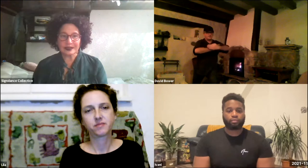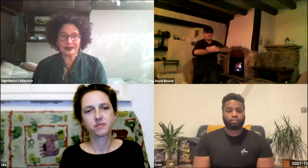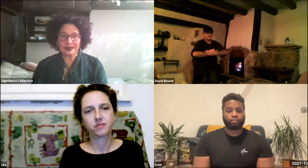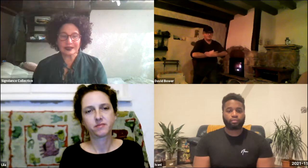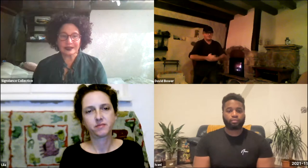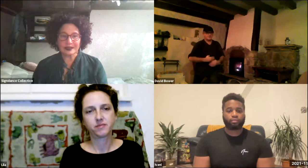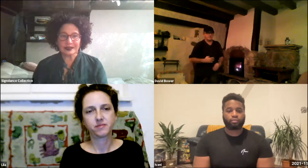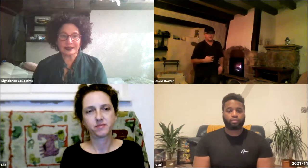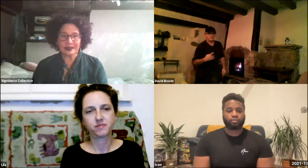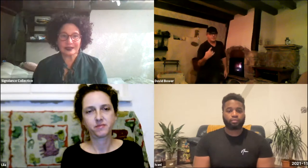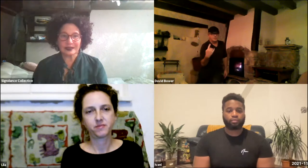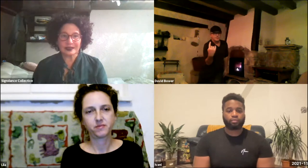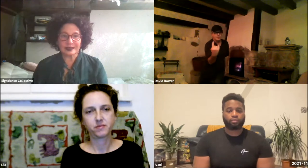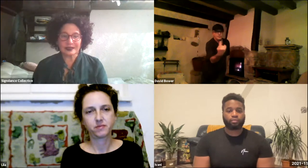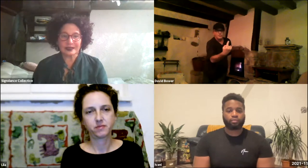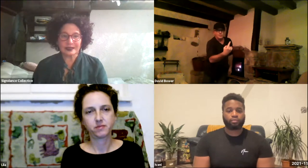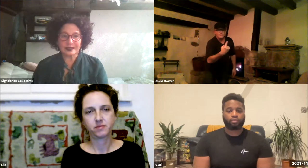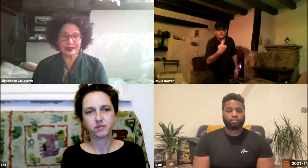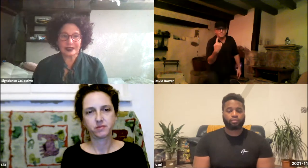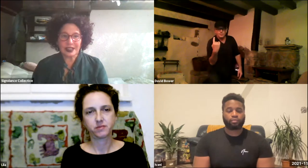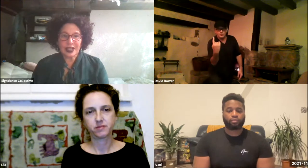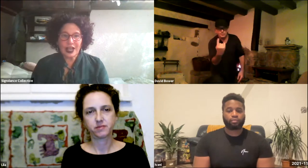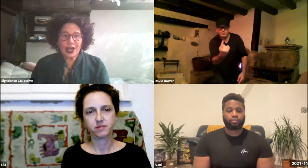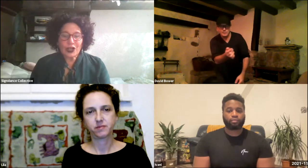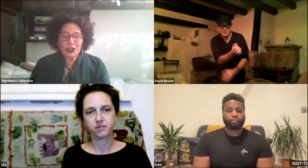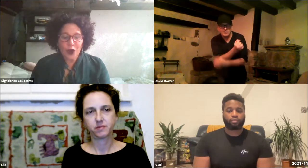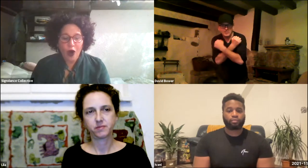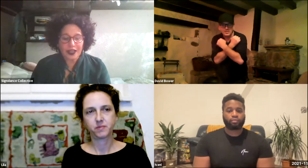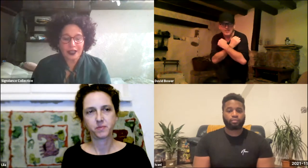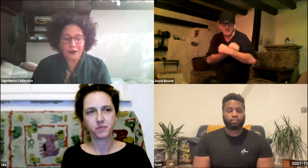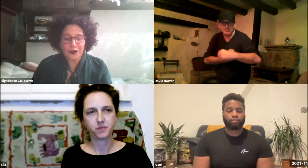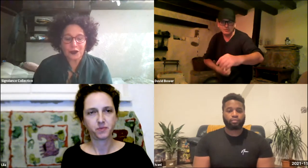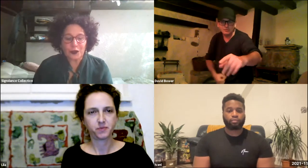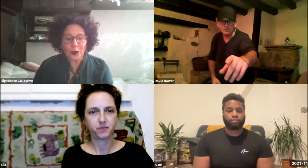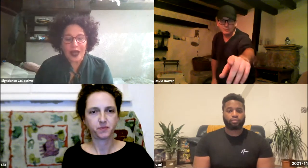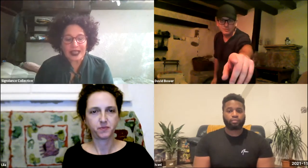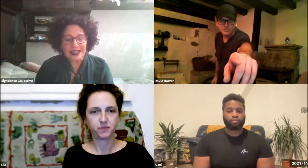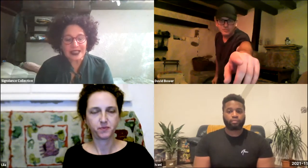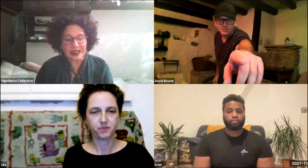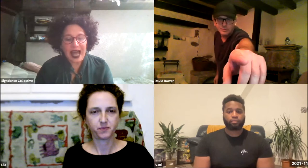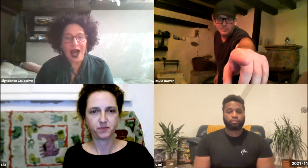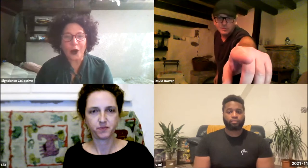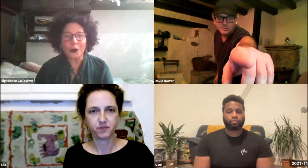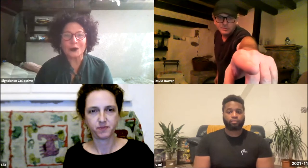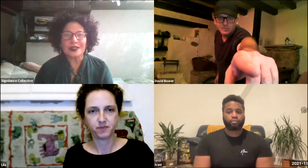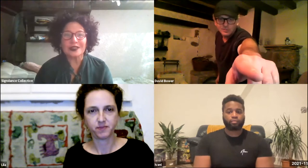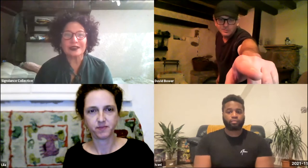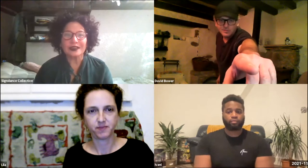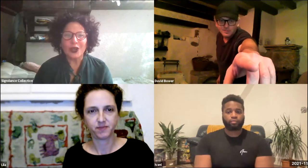in the UK and I am from Essex, I hadn't